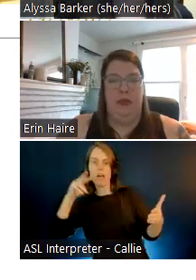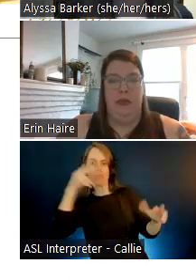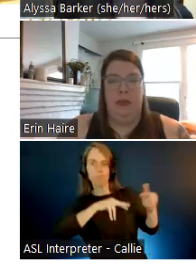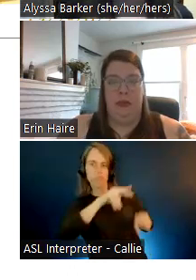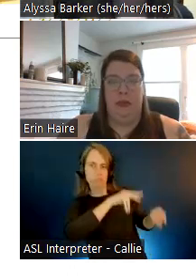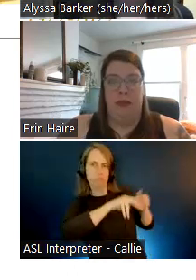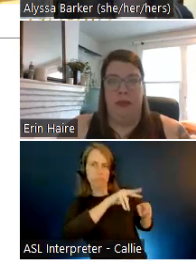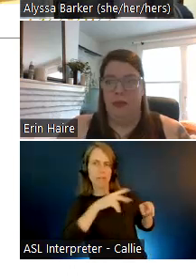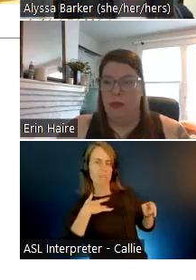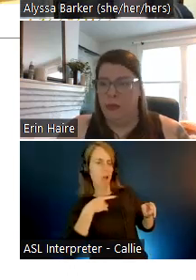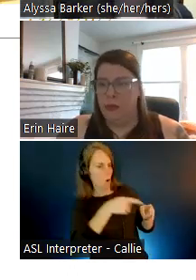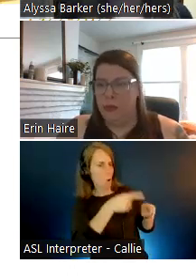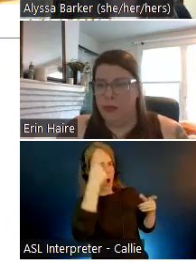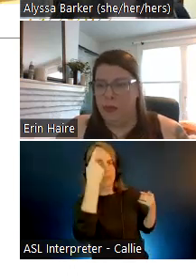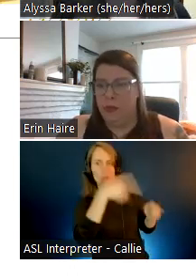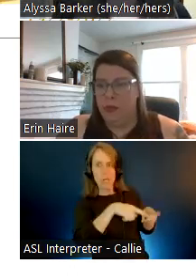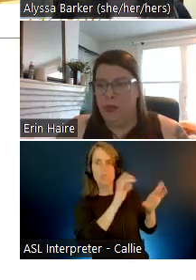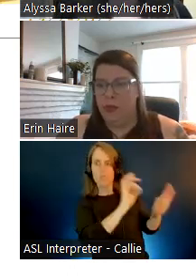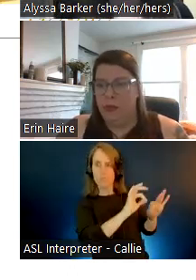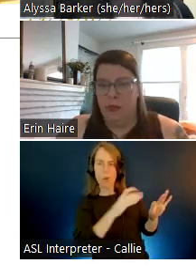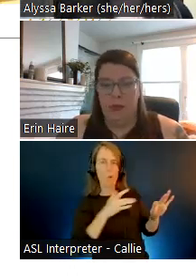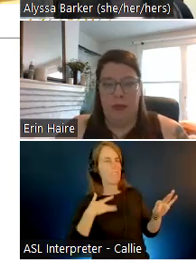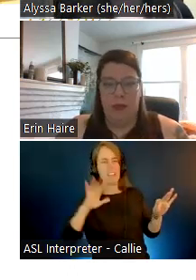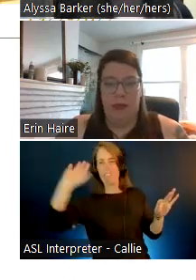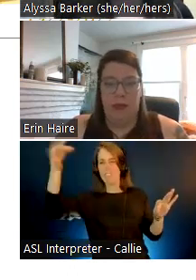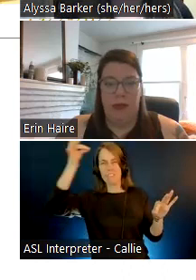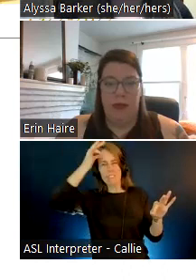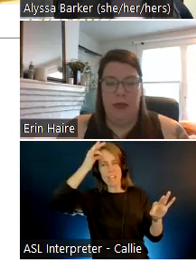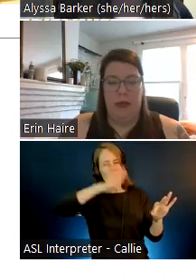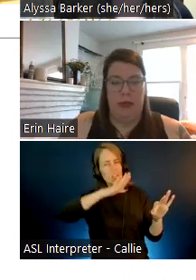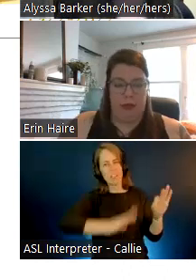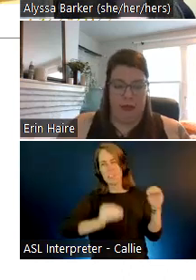see that they want to reopen it from a federal side if there's a bigger scope they might do that